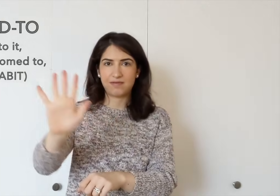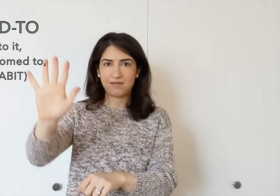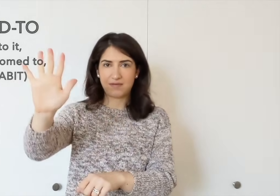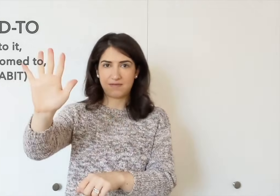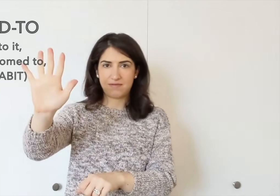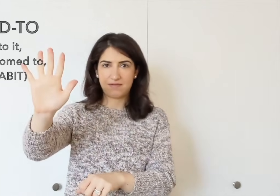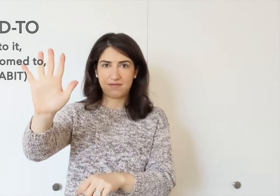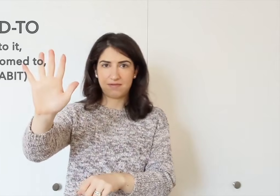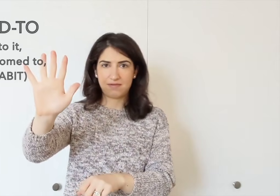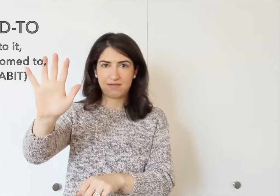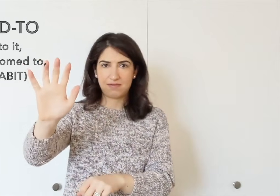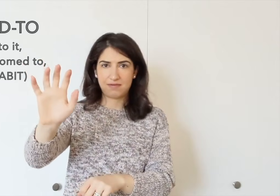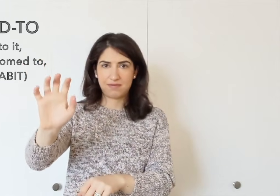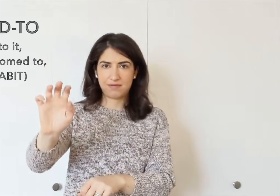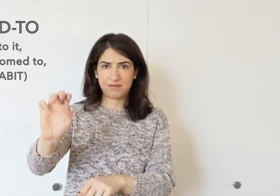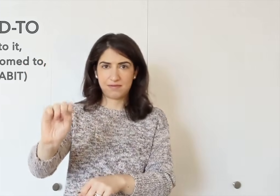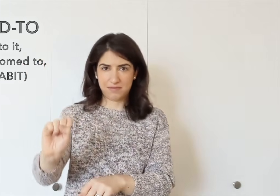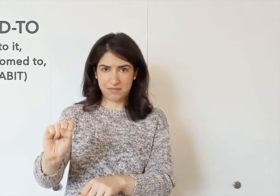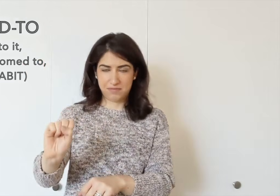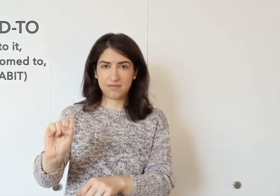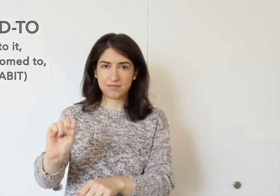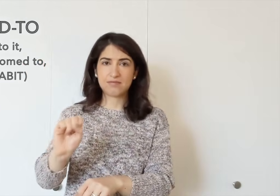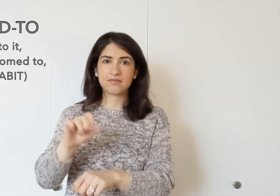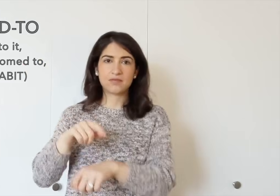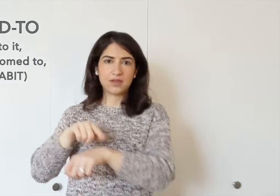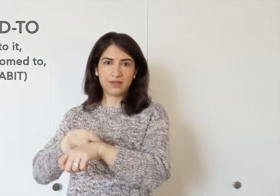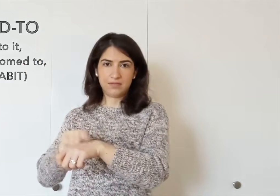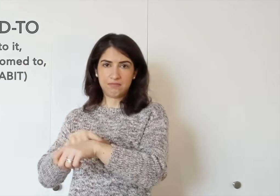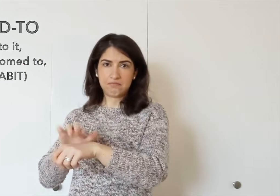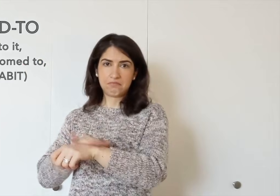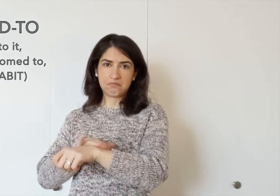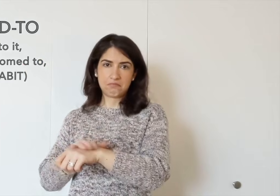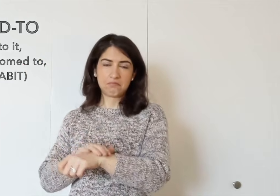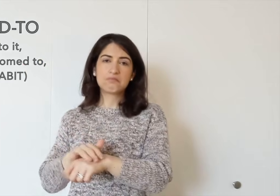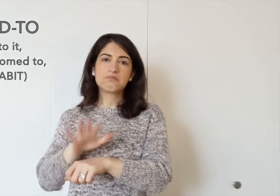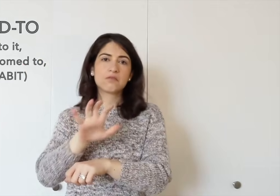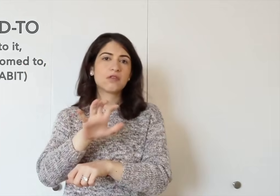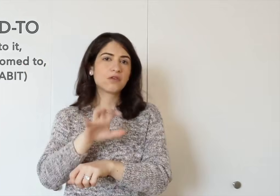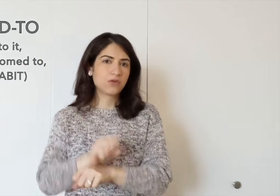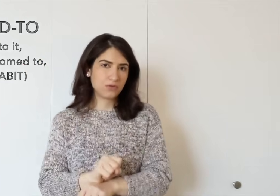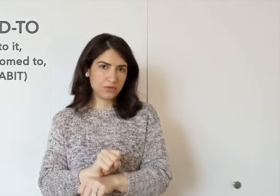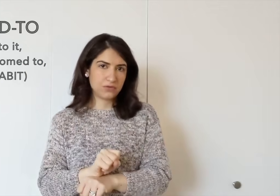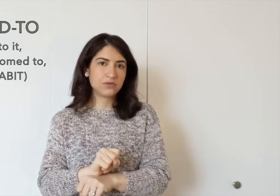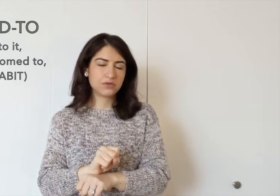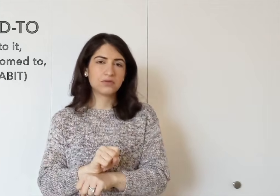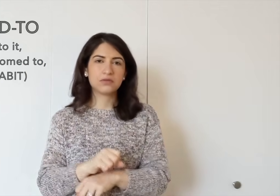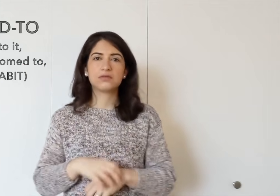The "5" hand shape closes into a fist on the back of the opposite hand.